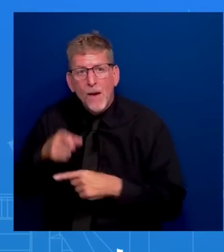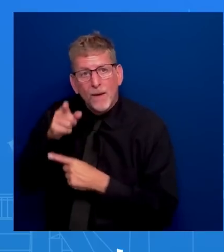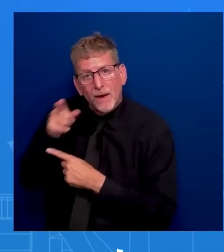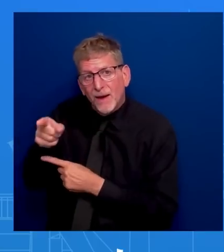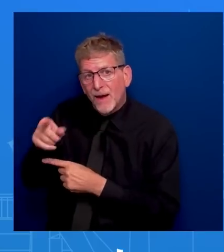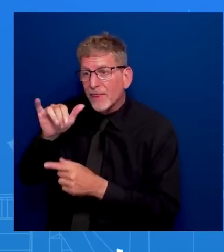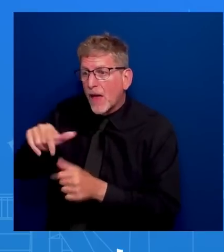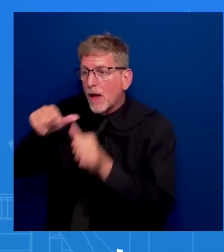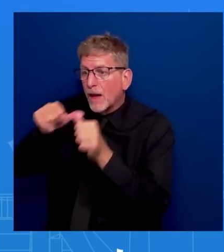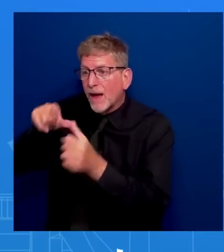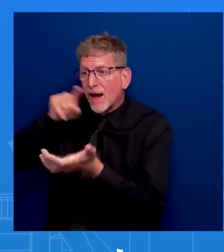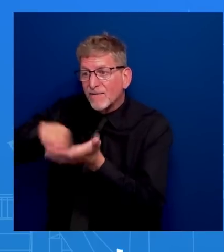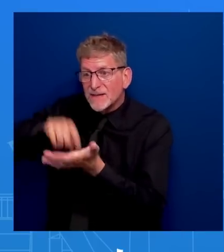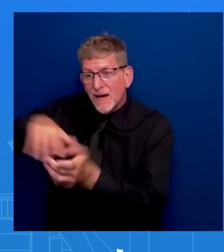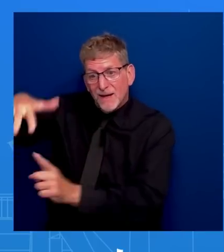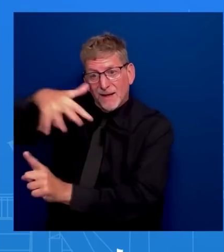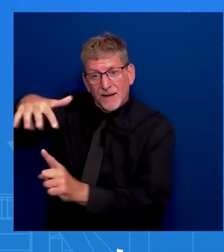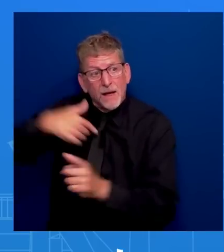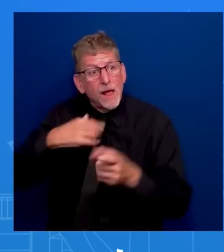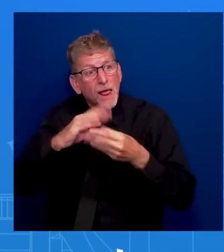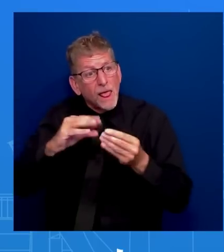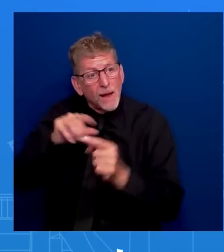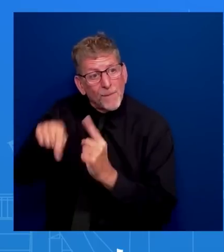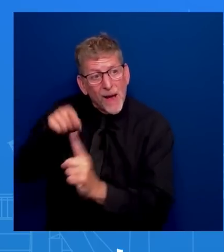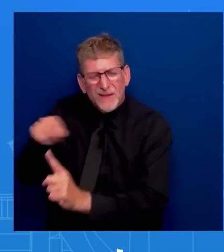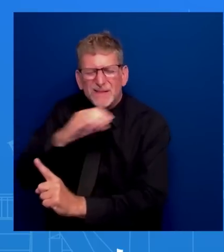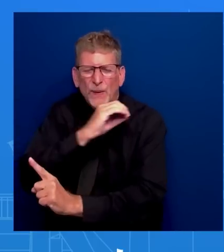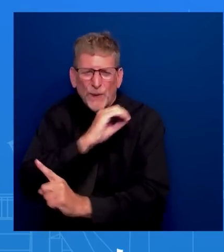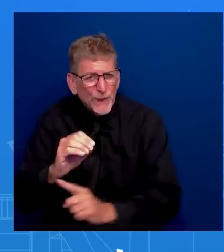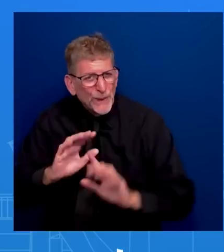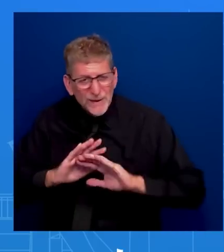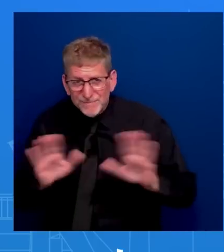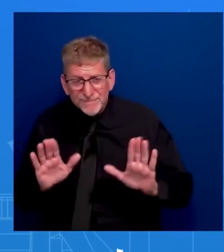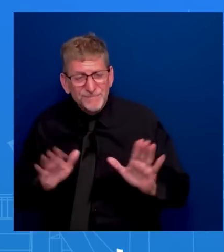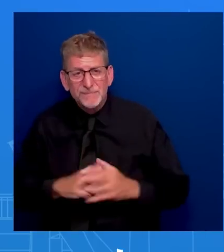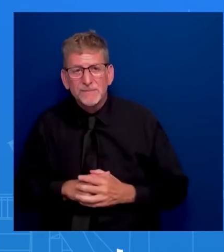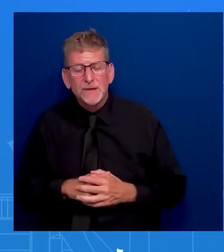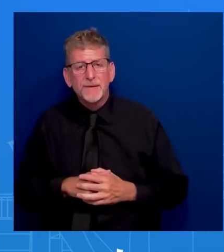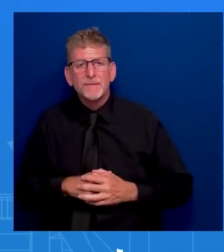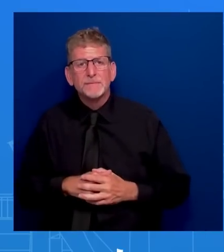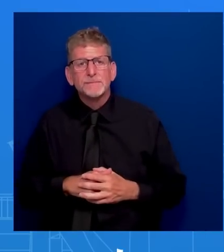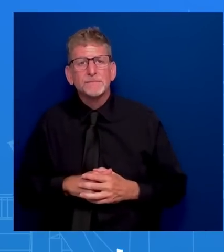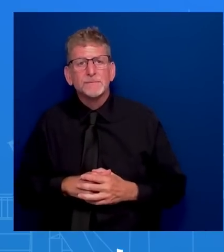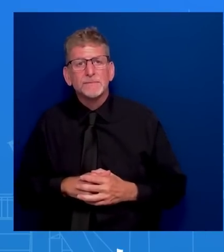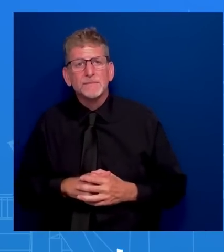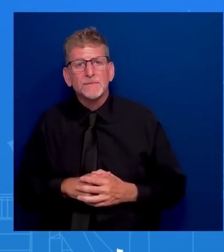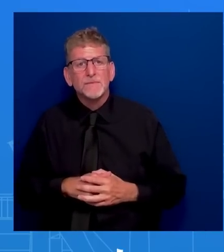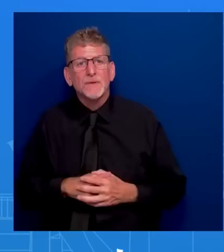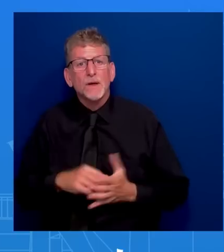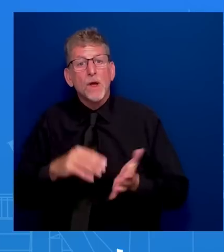and the current pause on the payments -- they're set to expire at the end of the month -- a lot of borrowers told us